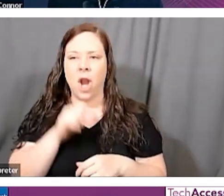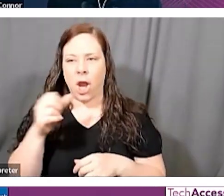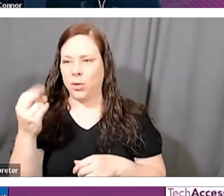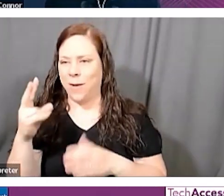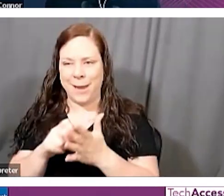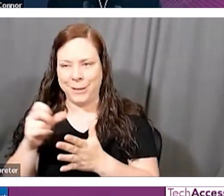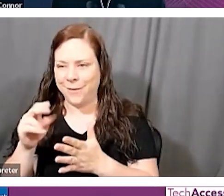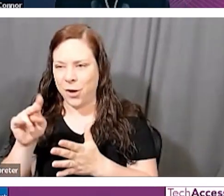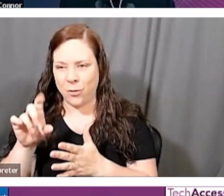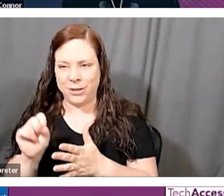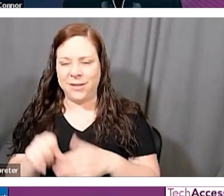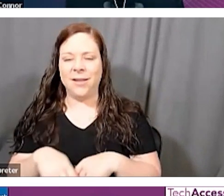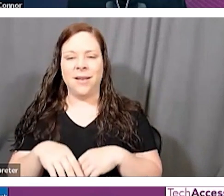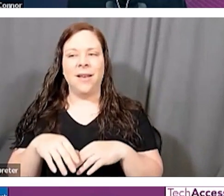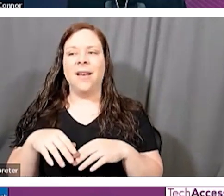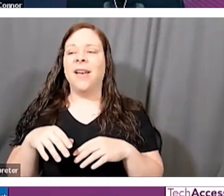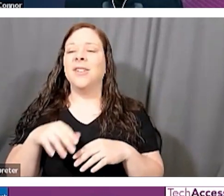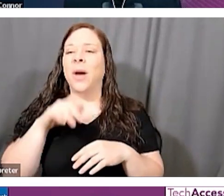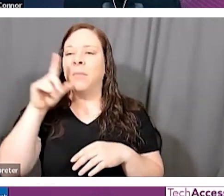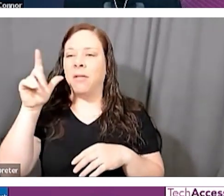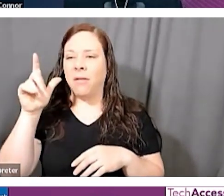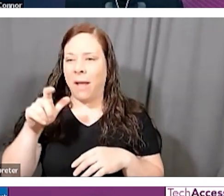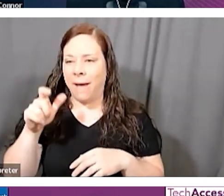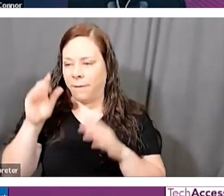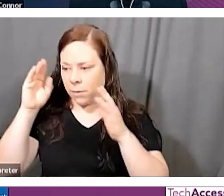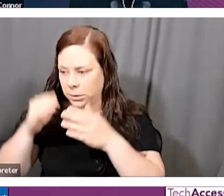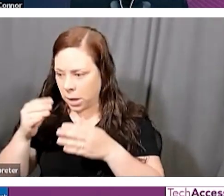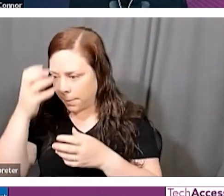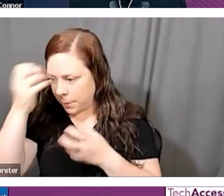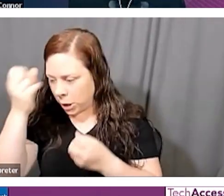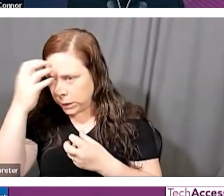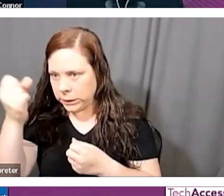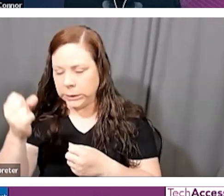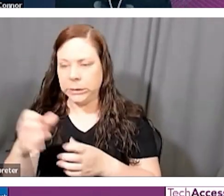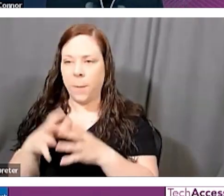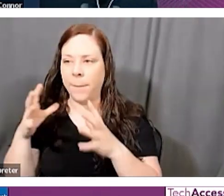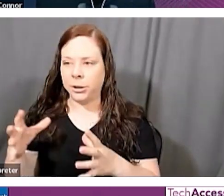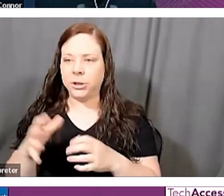than focused on constantly memorizing and reviewing topics that may or may not have direct relevance.